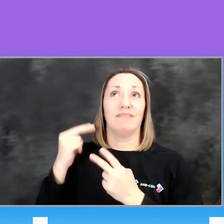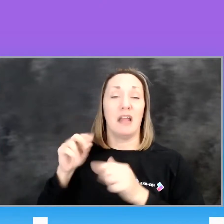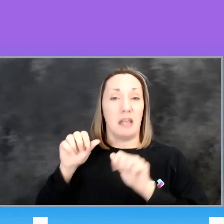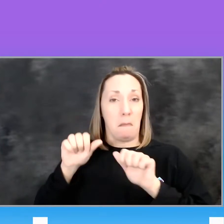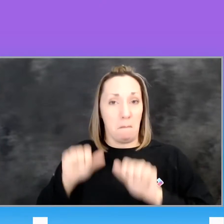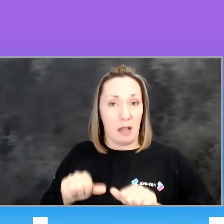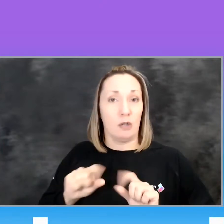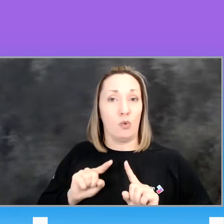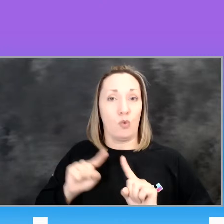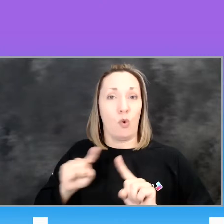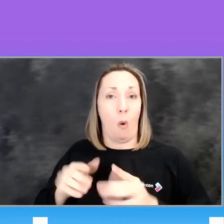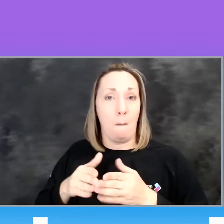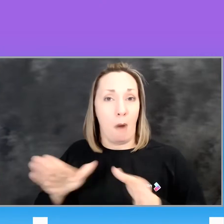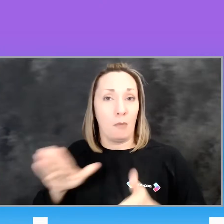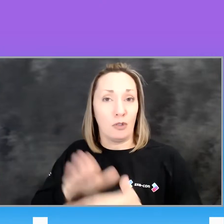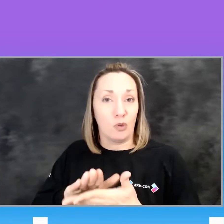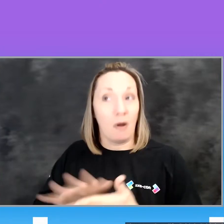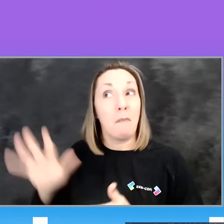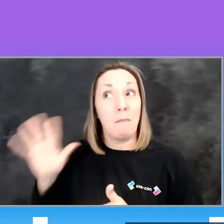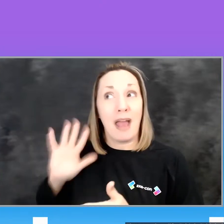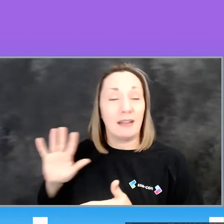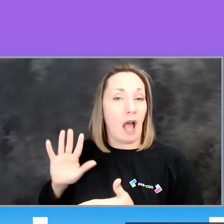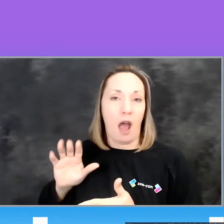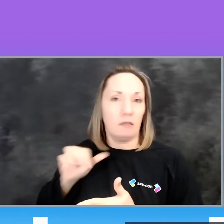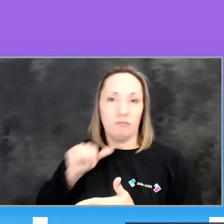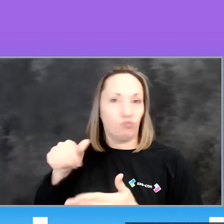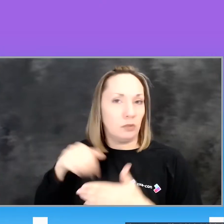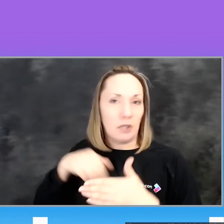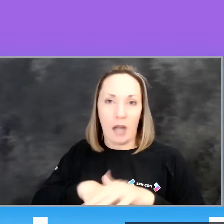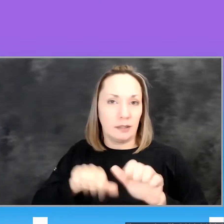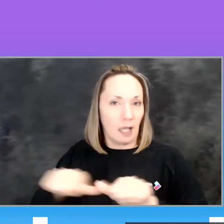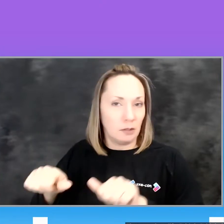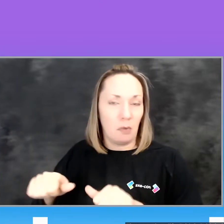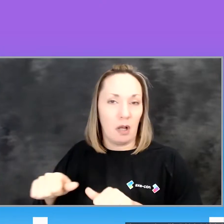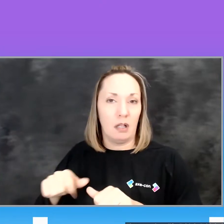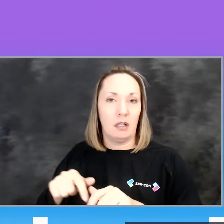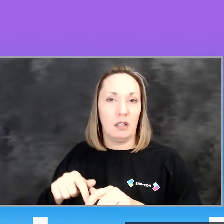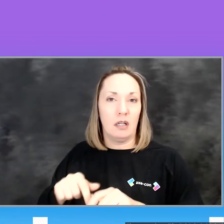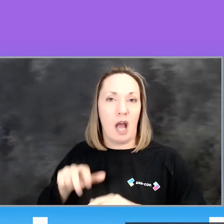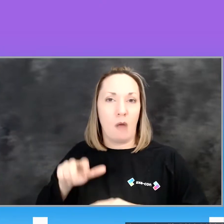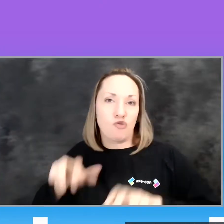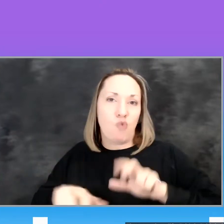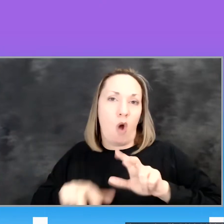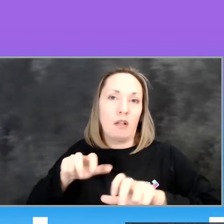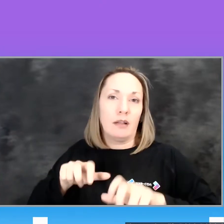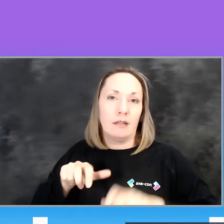public school, which at times wasn't accessible, where I was